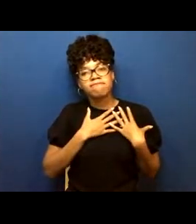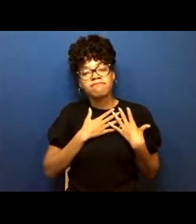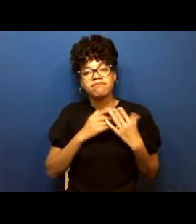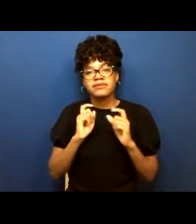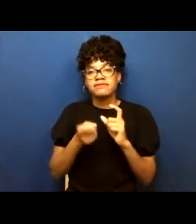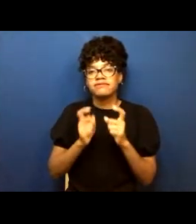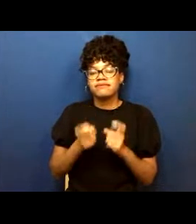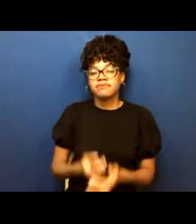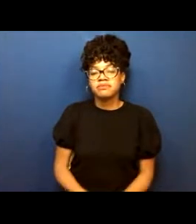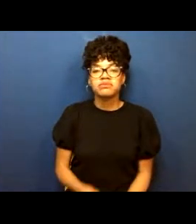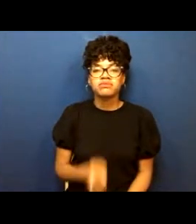Next slide.